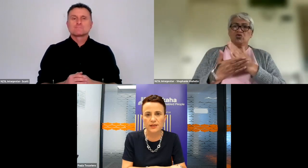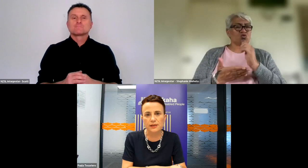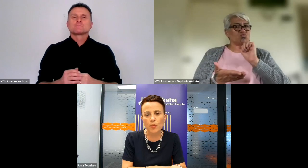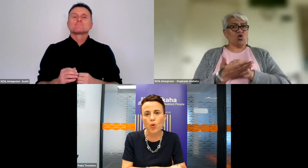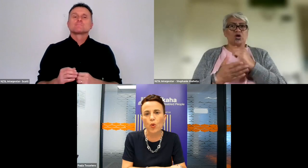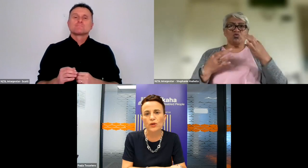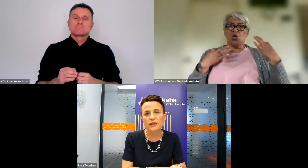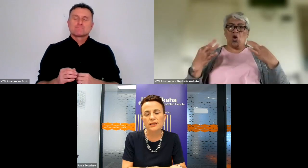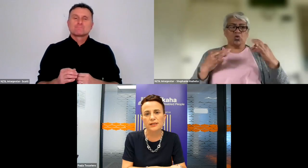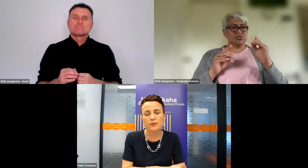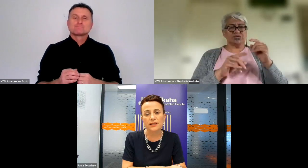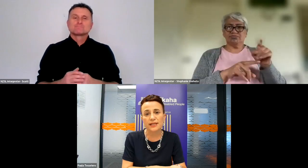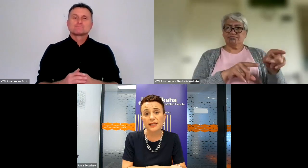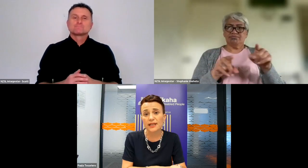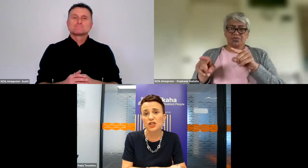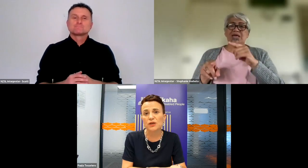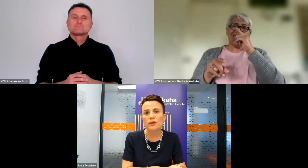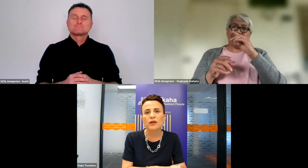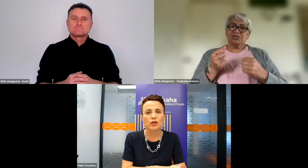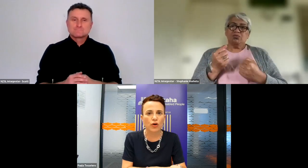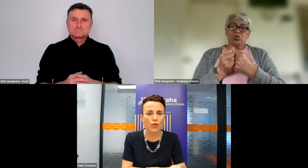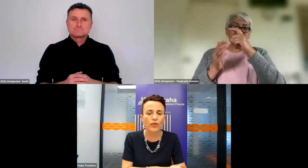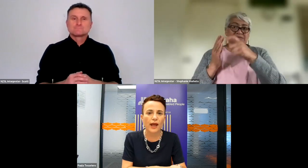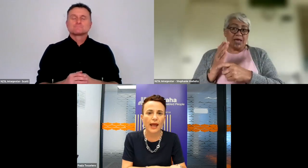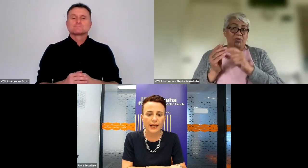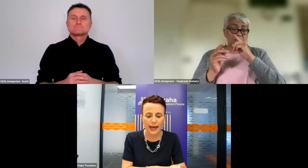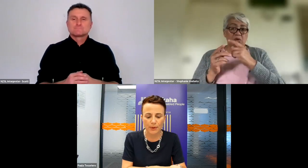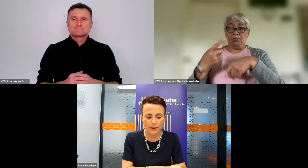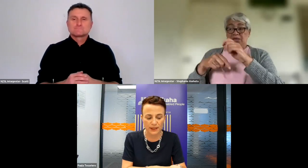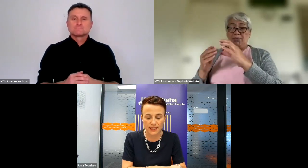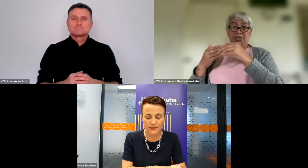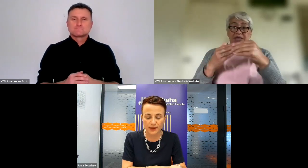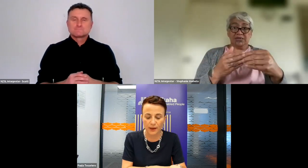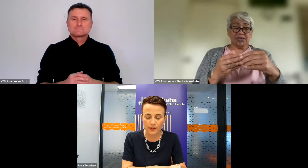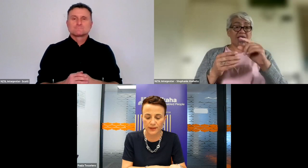to support disability leadership growth and capability development.